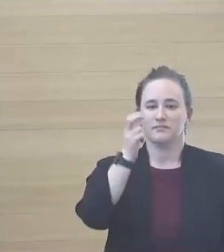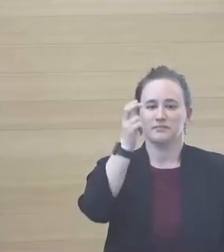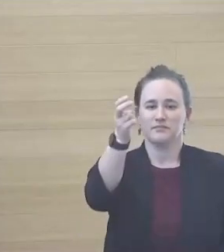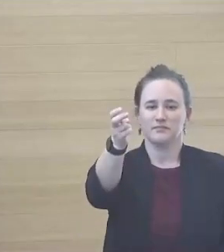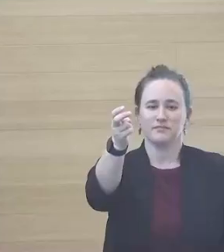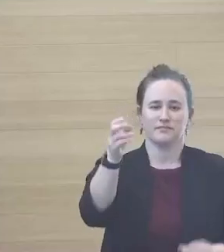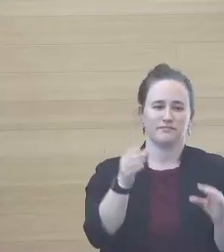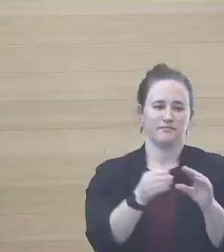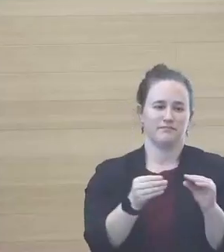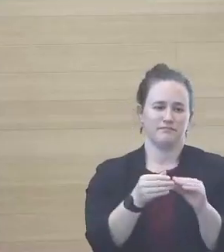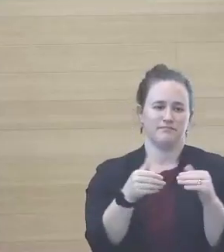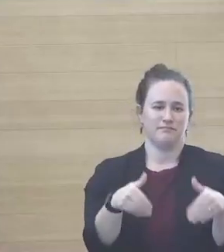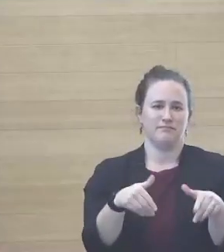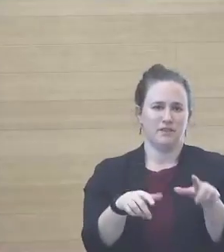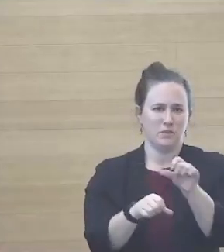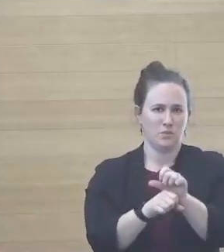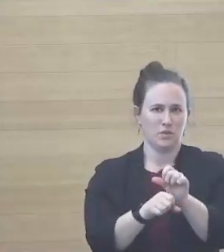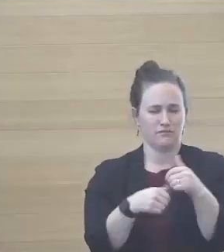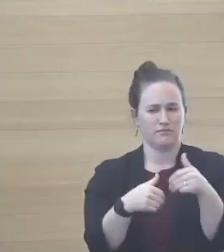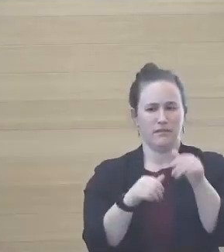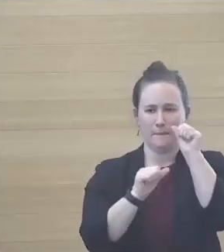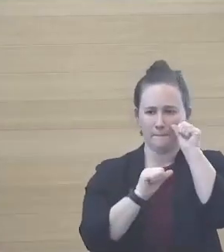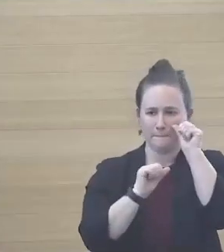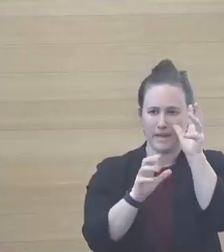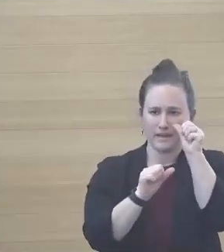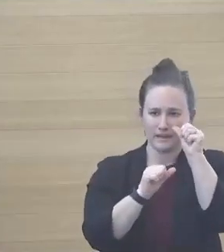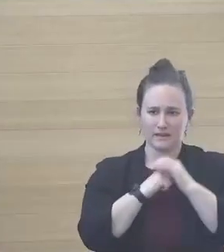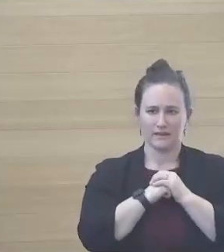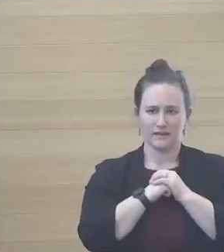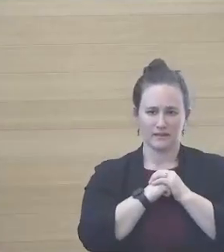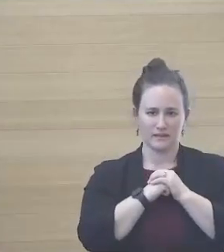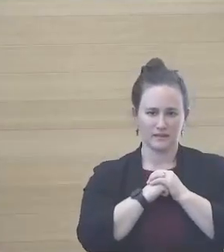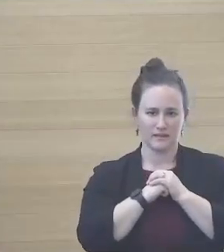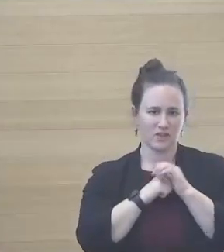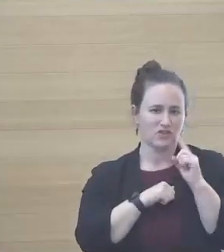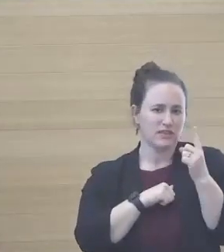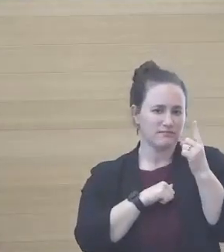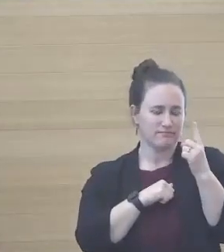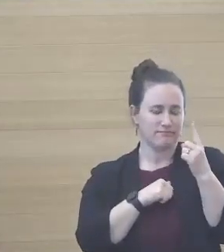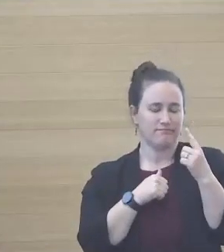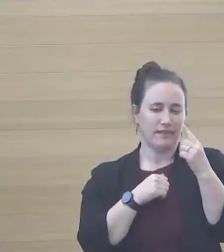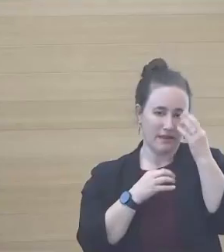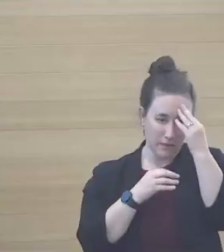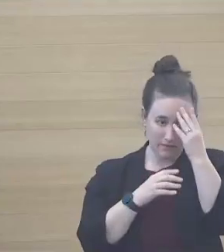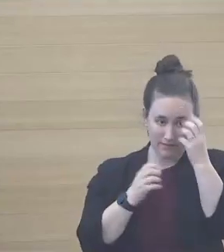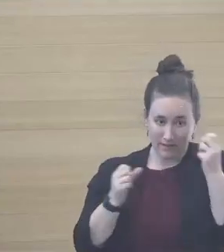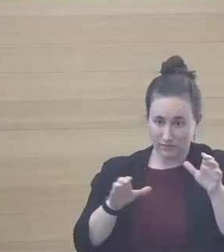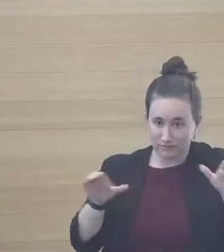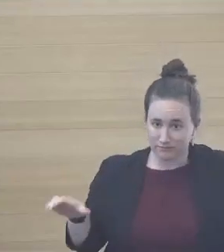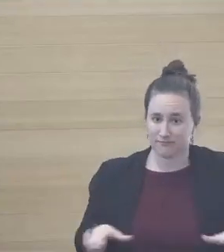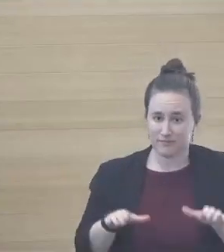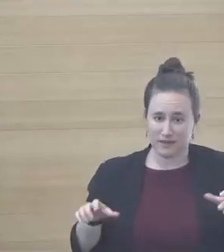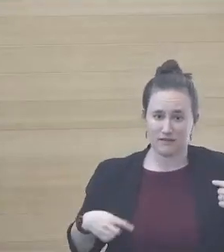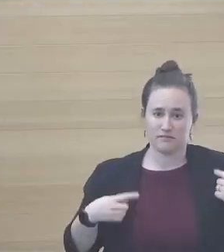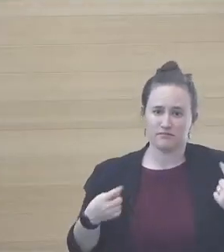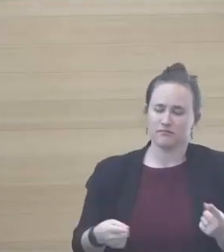and I know it's amazing what you guys have done. But - so you go to